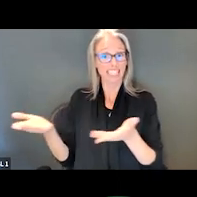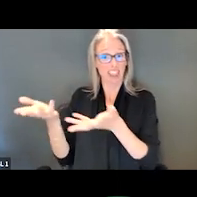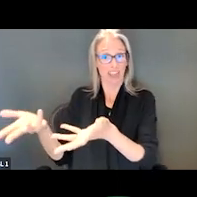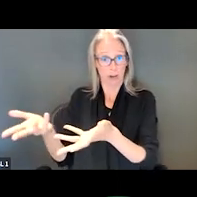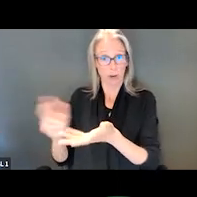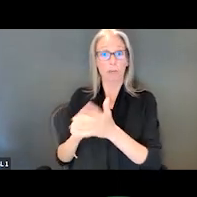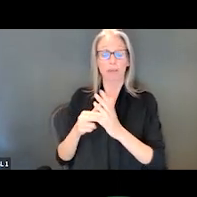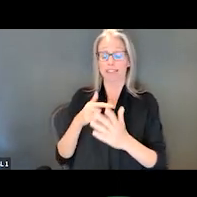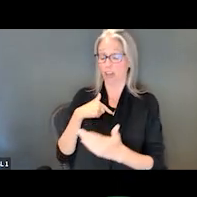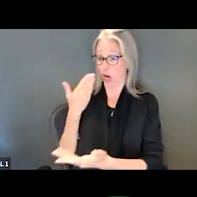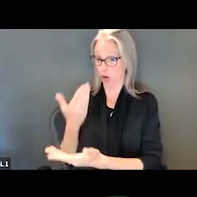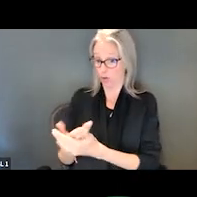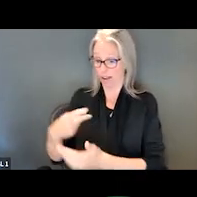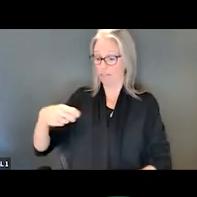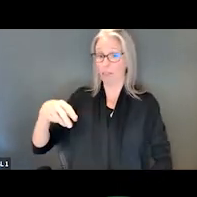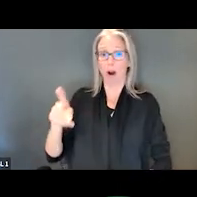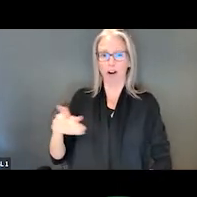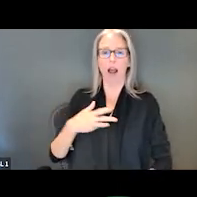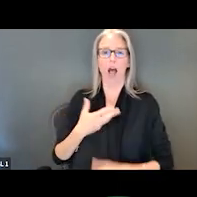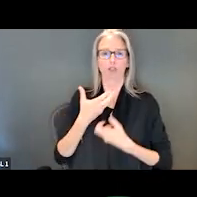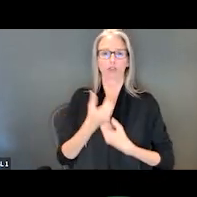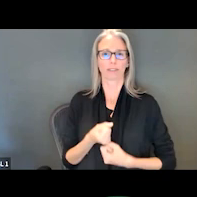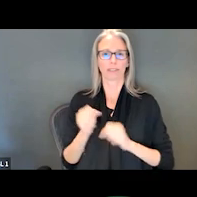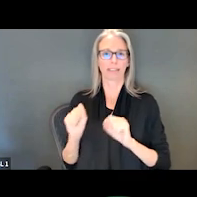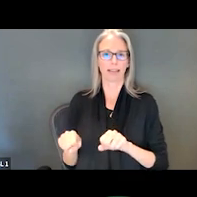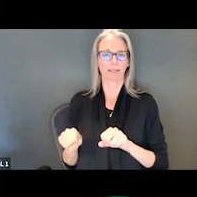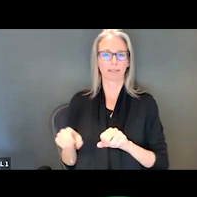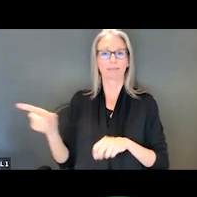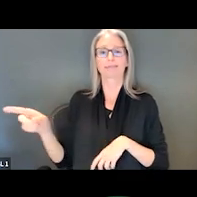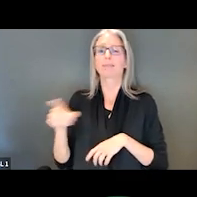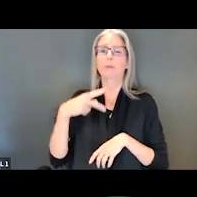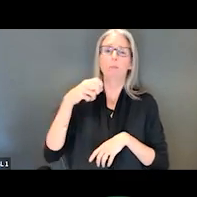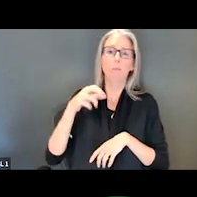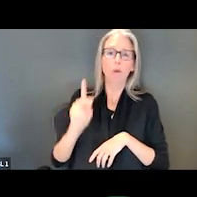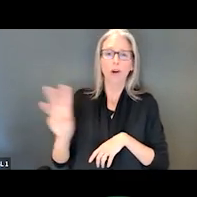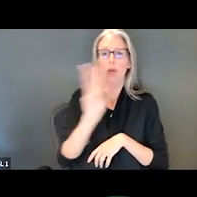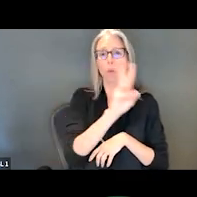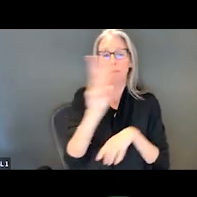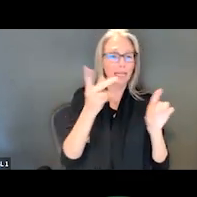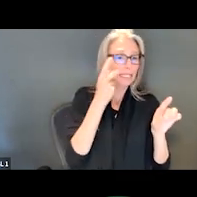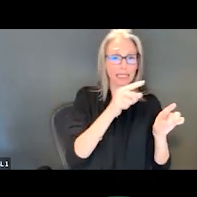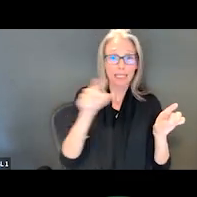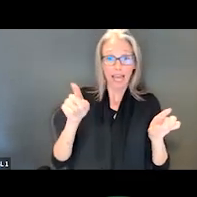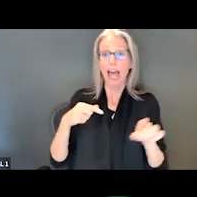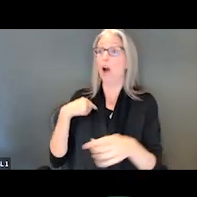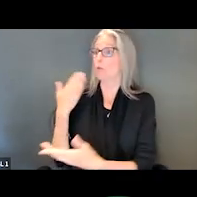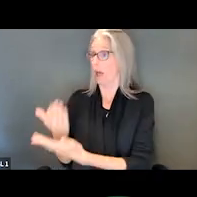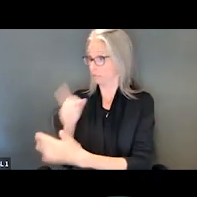Isabel, Duchamp, described Park Nacional as a place to go with friends knowing that they have an accessibility manager.